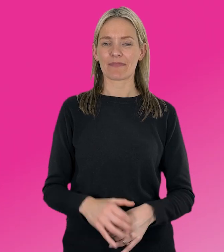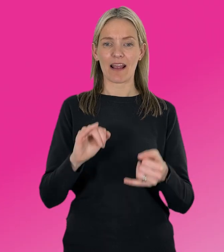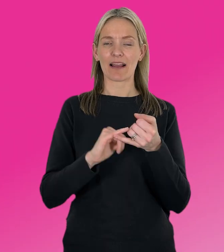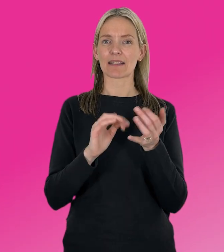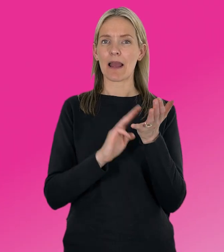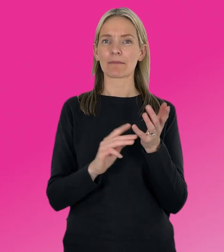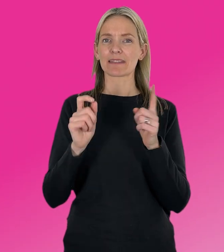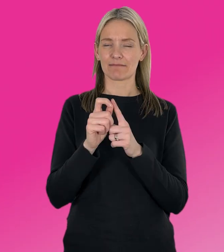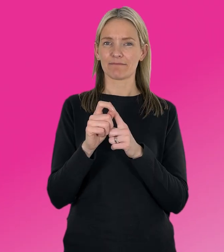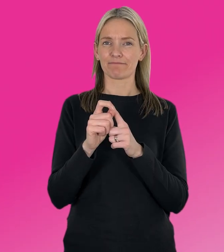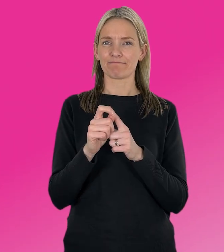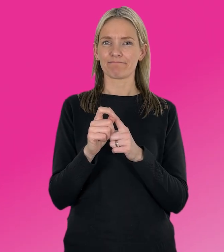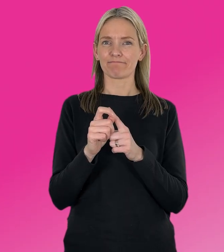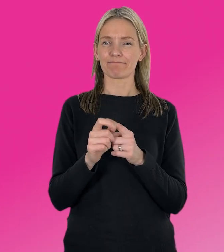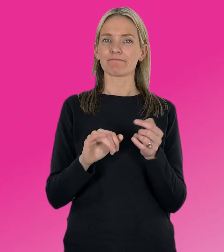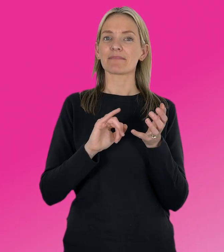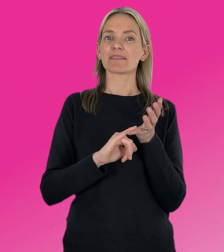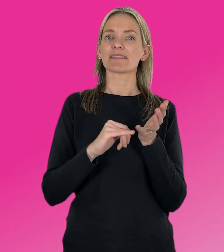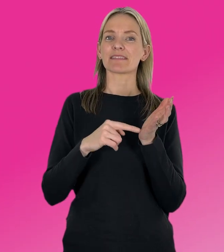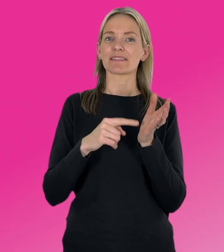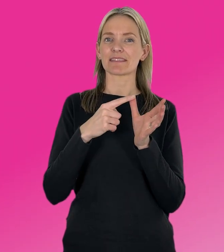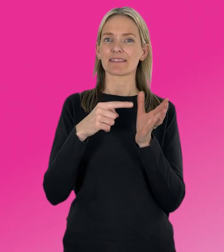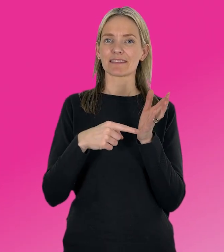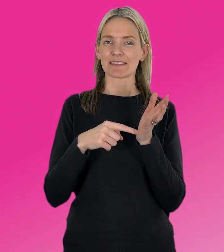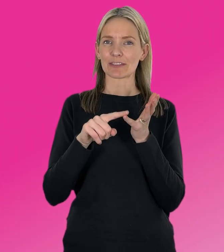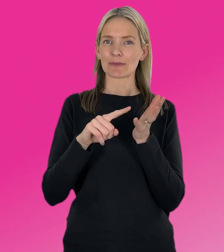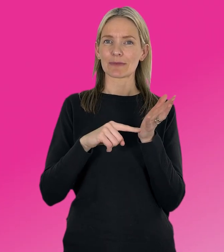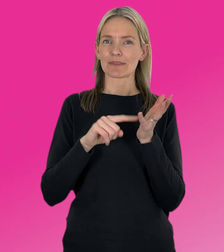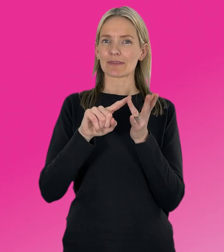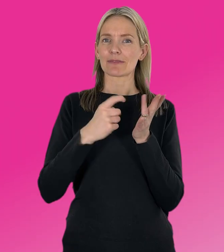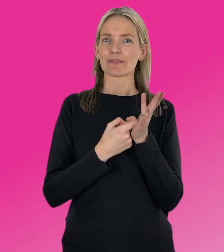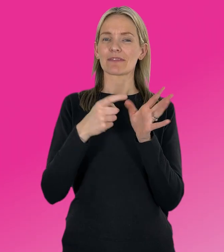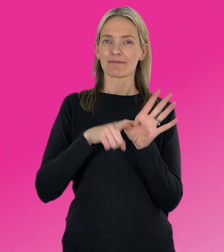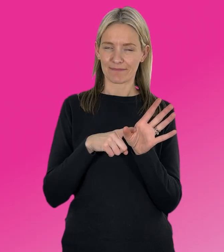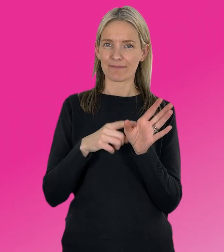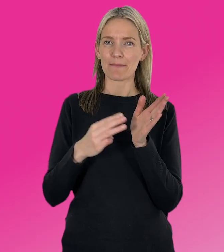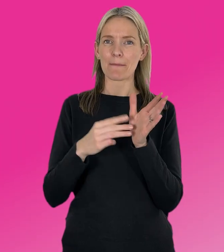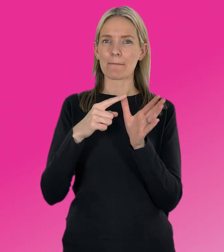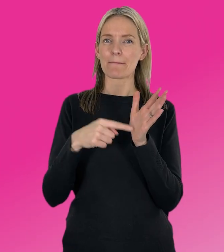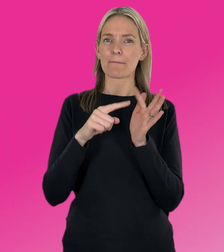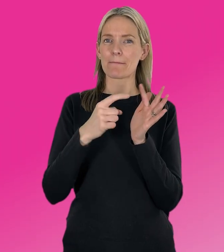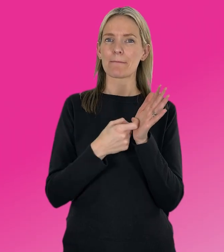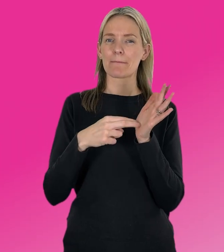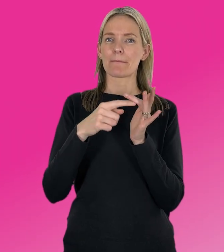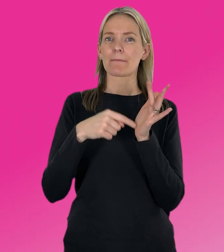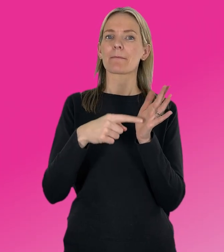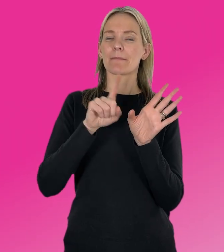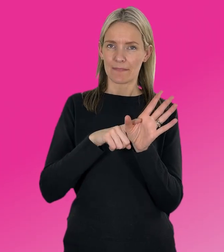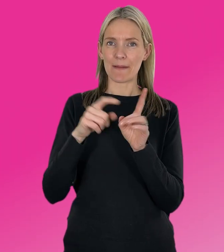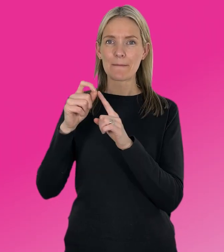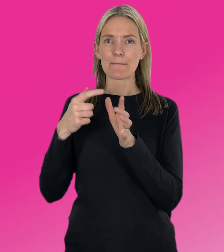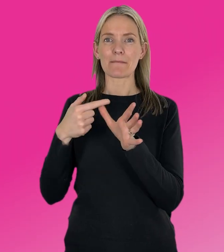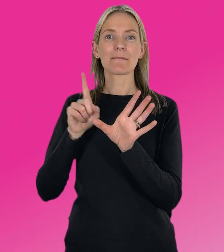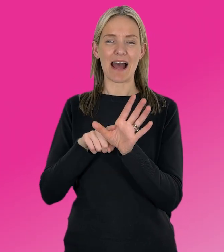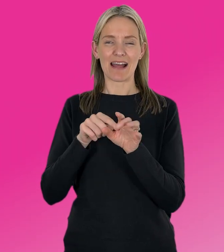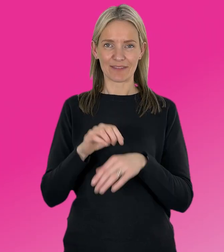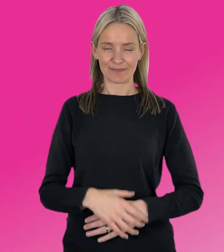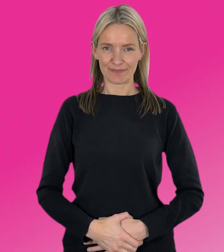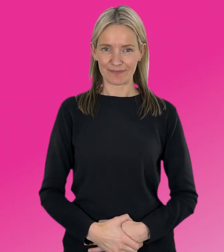Statutory Maternity Pay